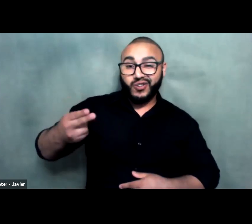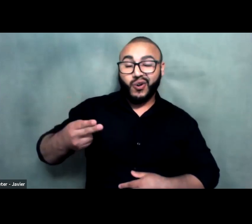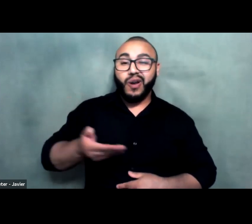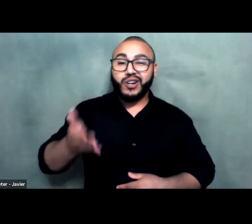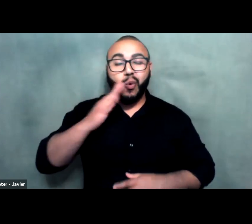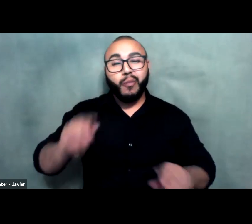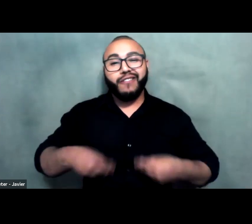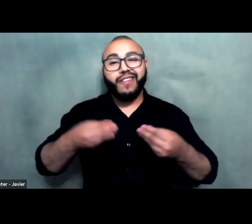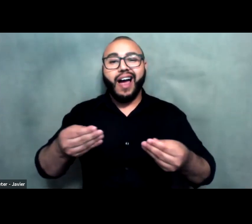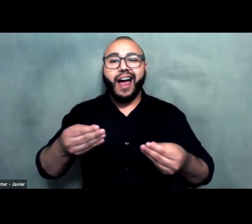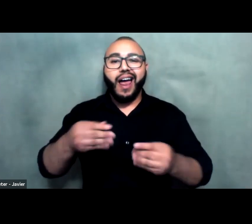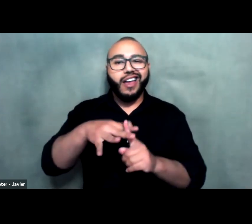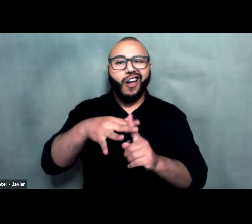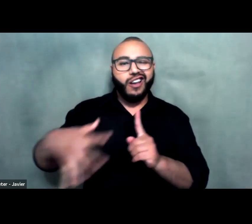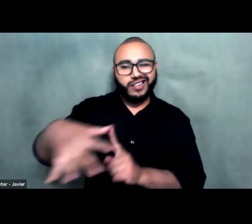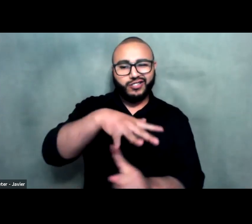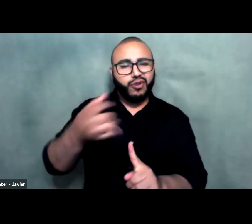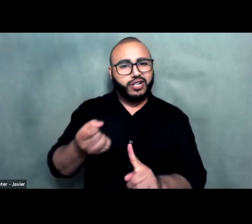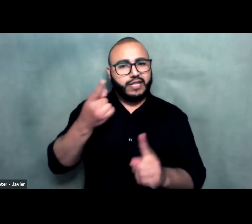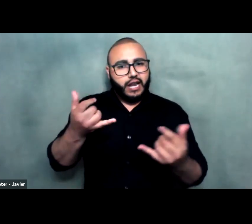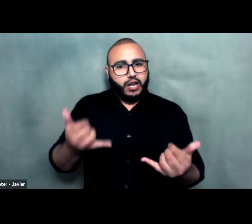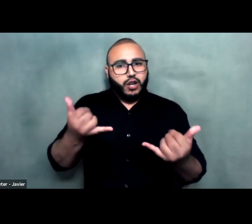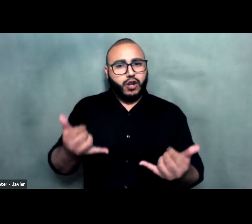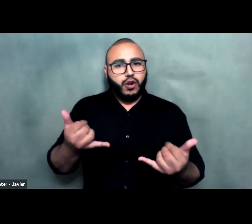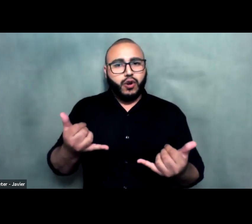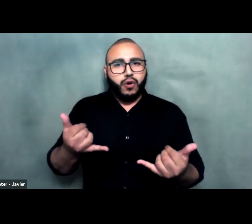context for understanding the current controversy over immigration, and for coming